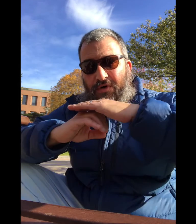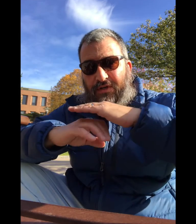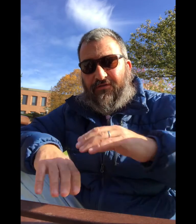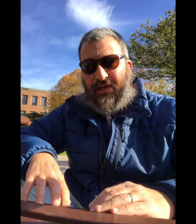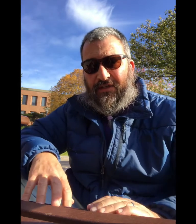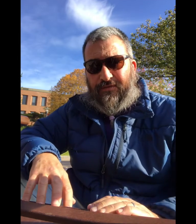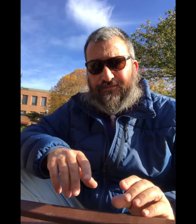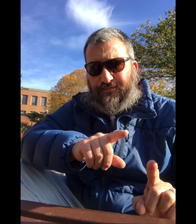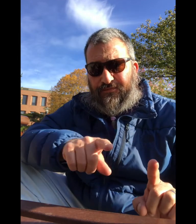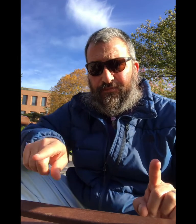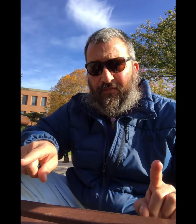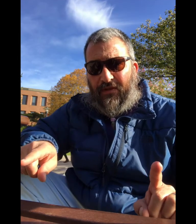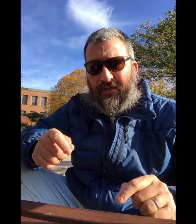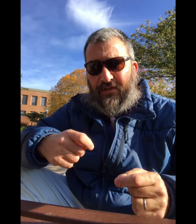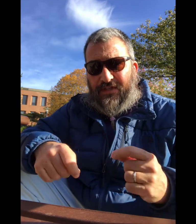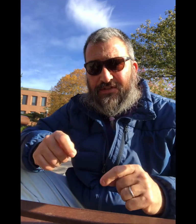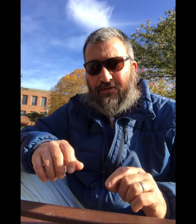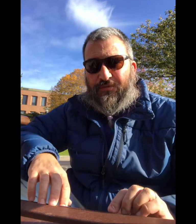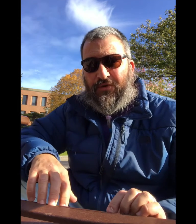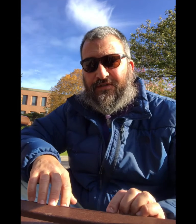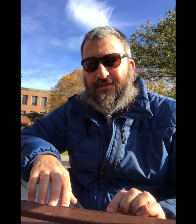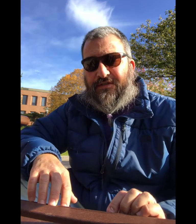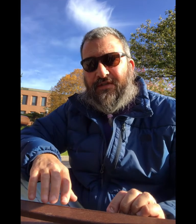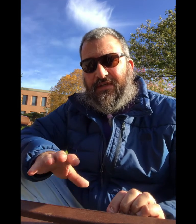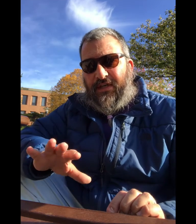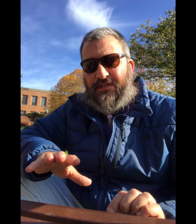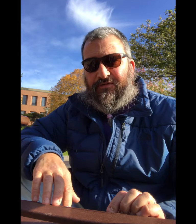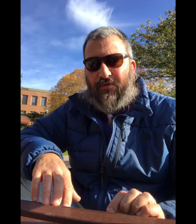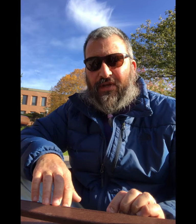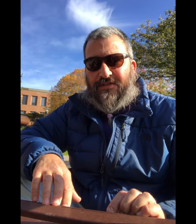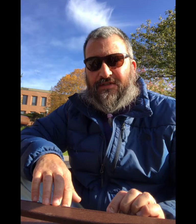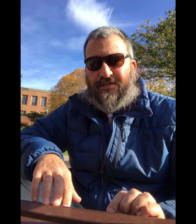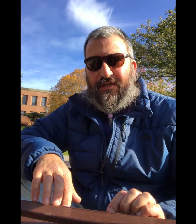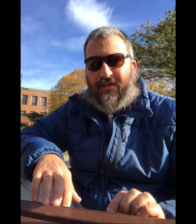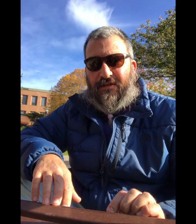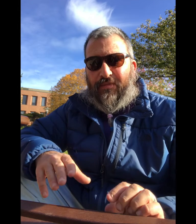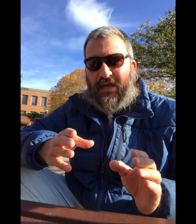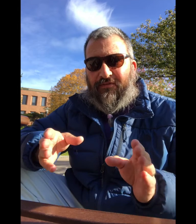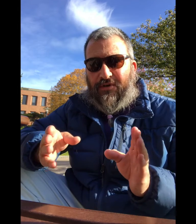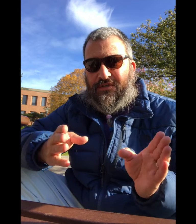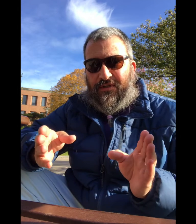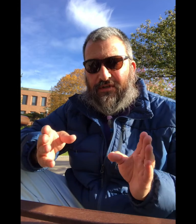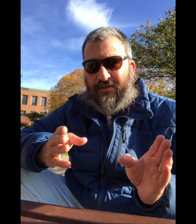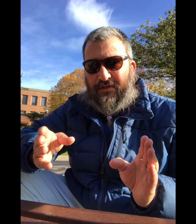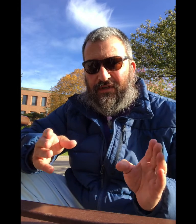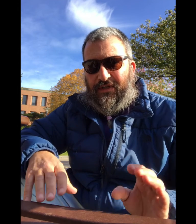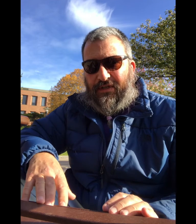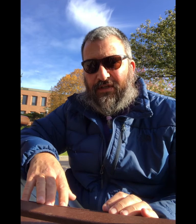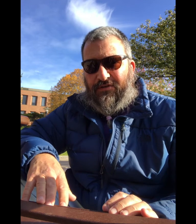undefined then they'll test those points in different ways to see the behavior to either